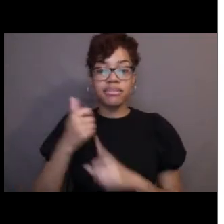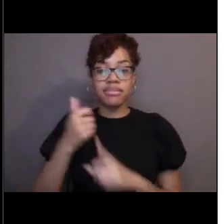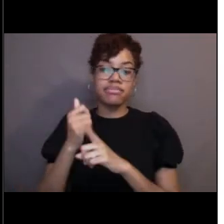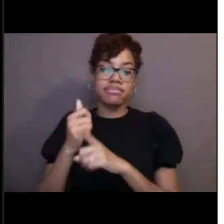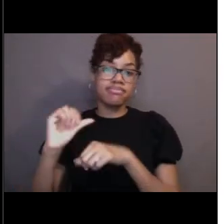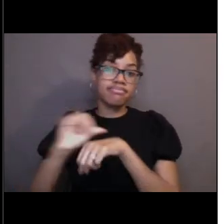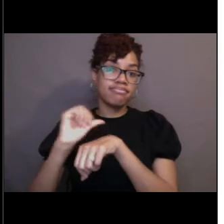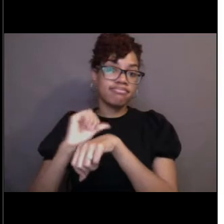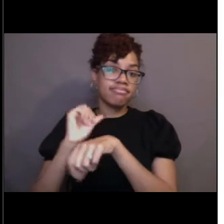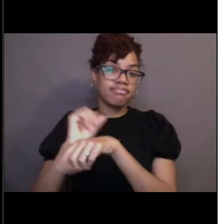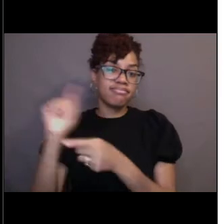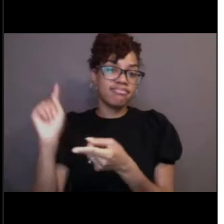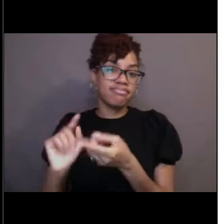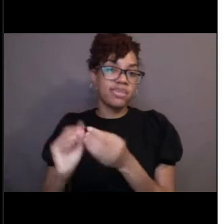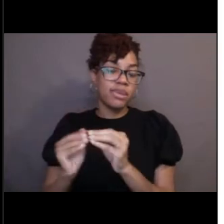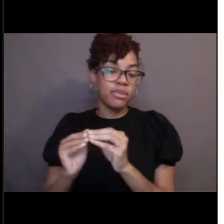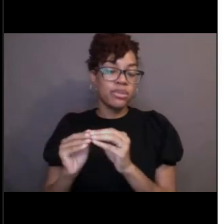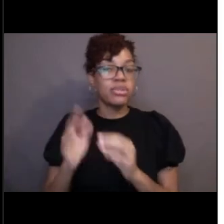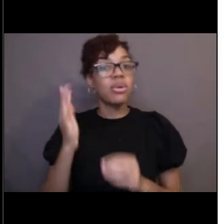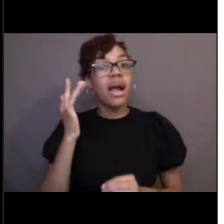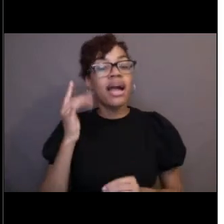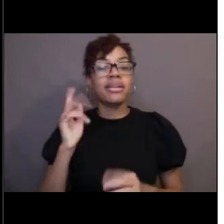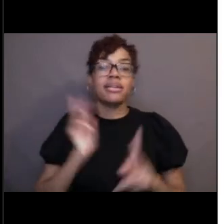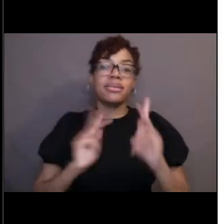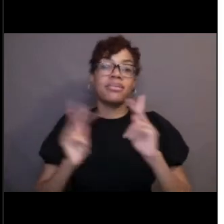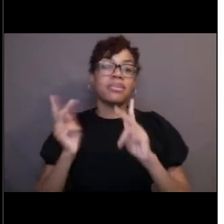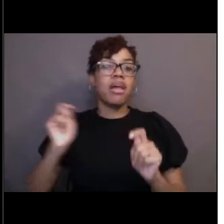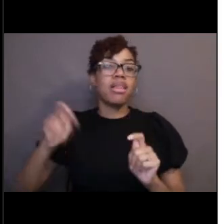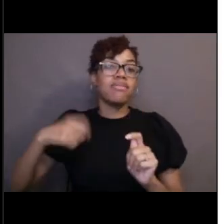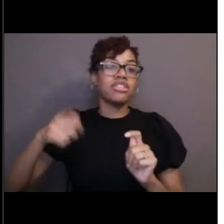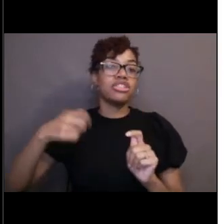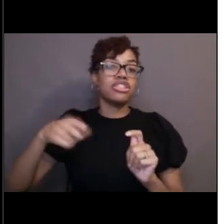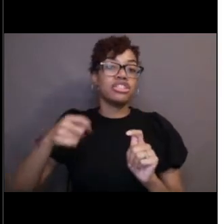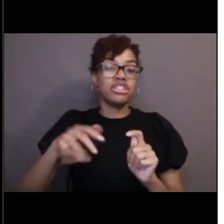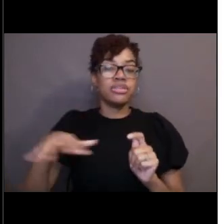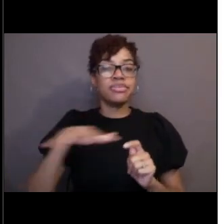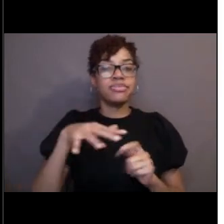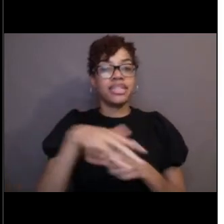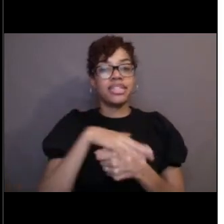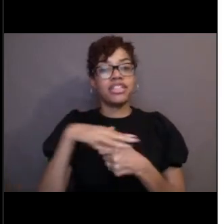It's uncontrolled fishing activity that are causing leatherback turtles to suffer in the Pacific.